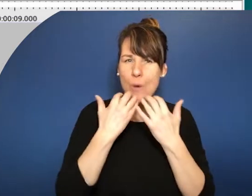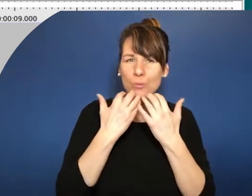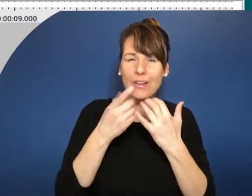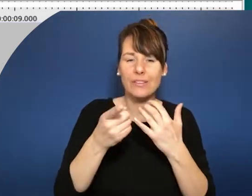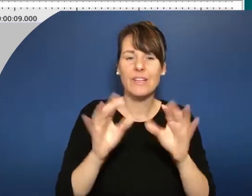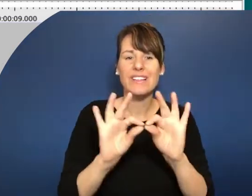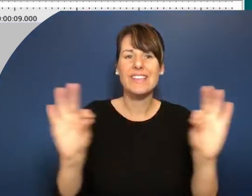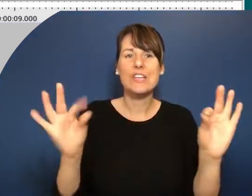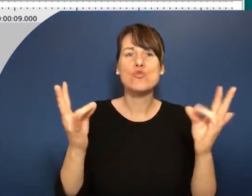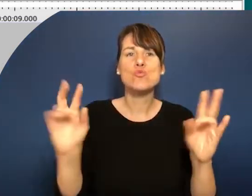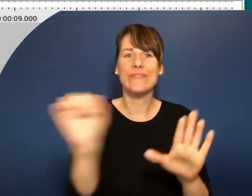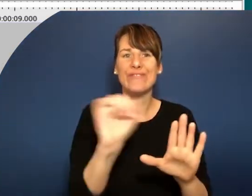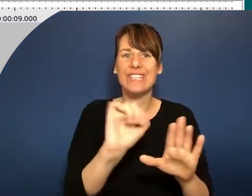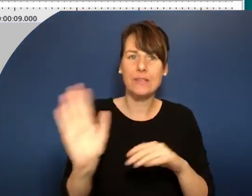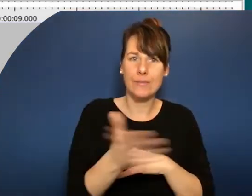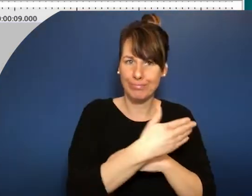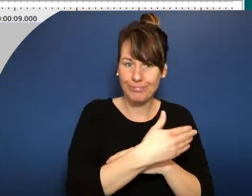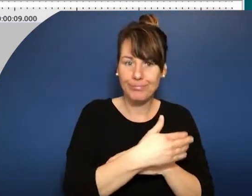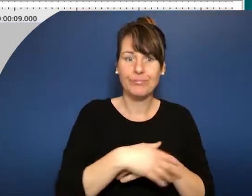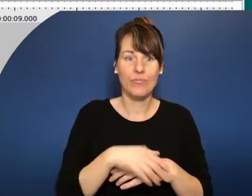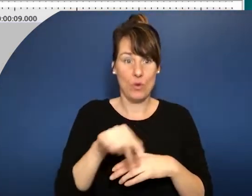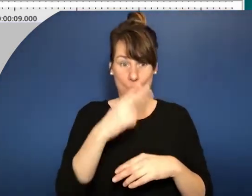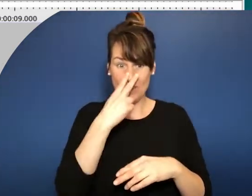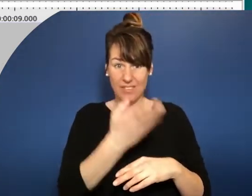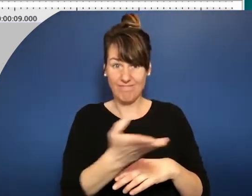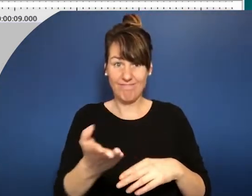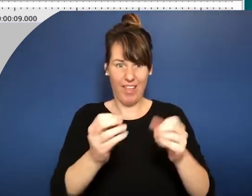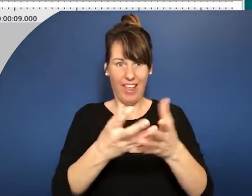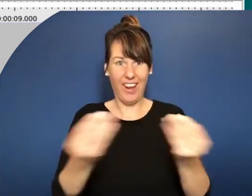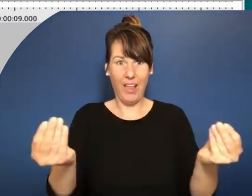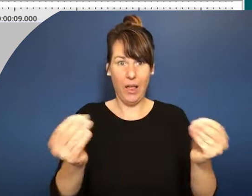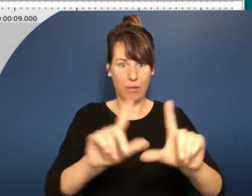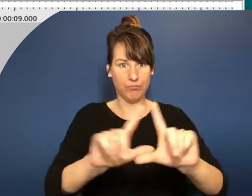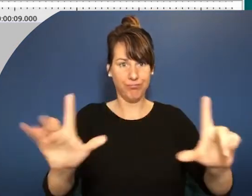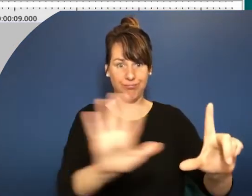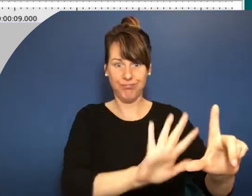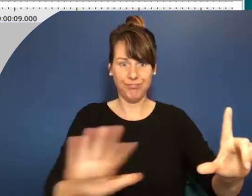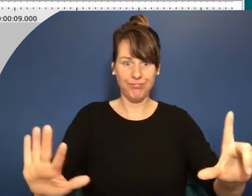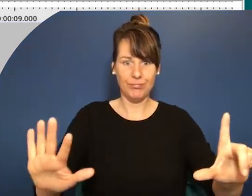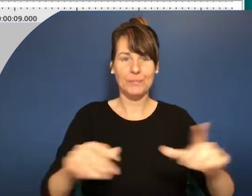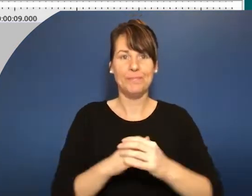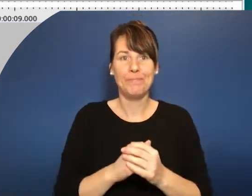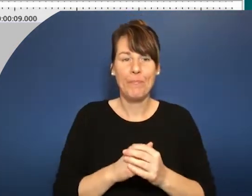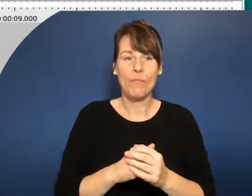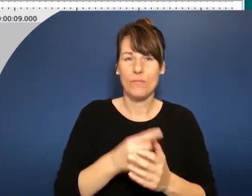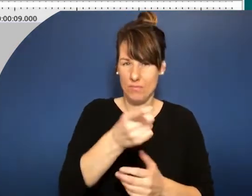And now we have an empty and clear annotation panel. As you will remember, this sign language video